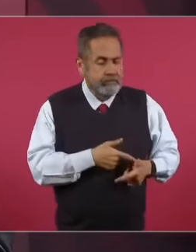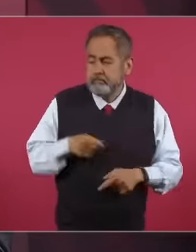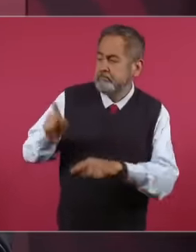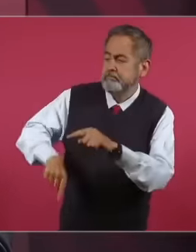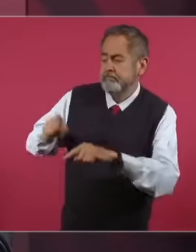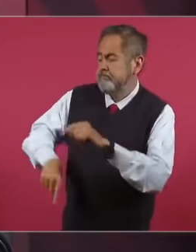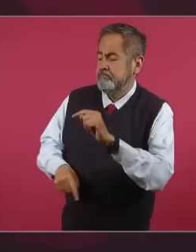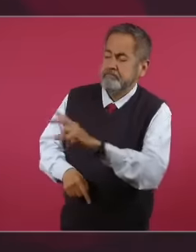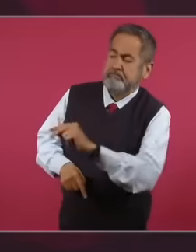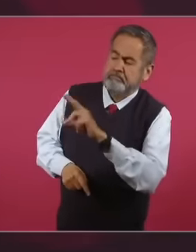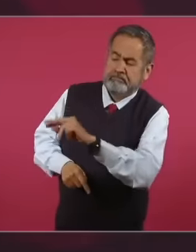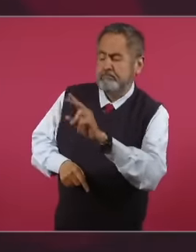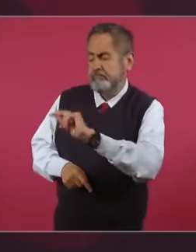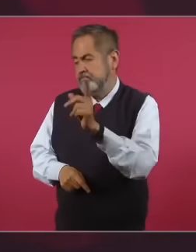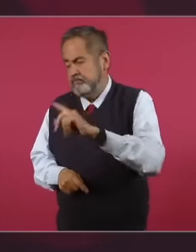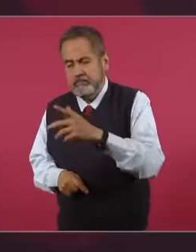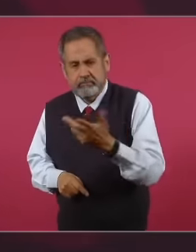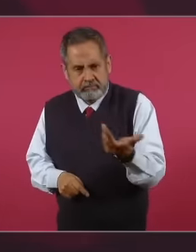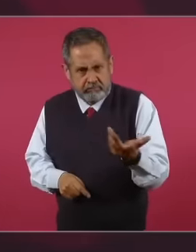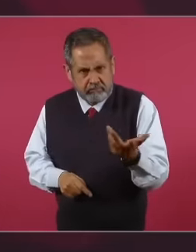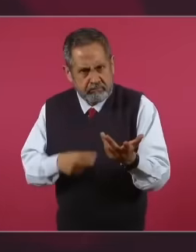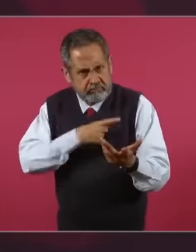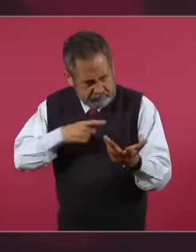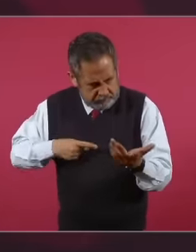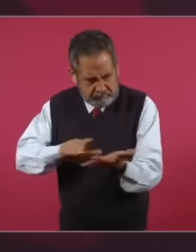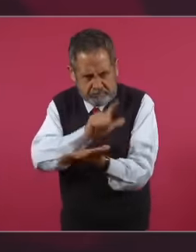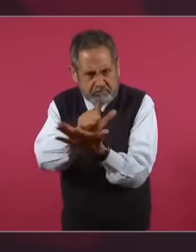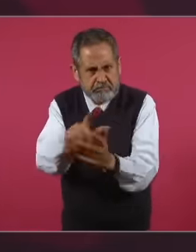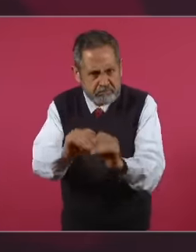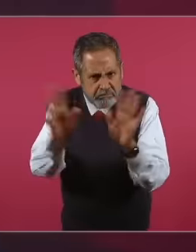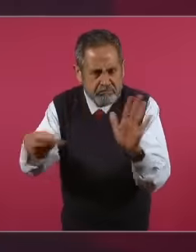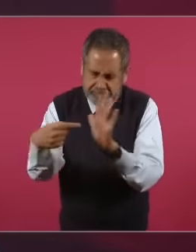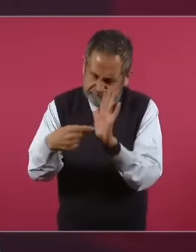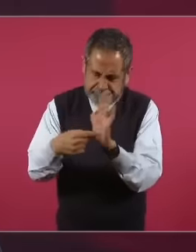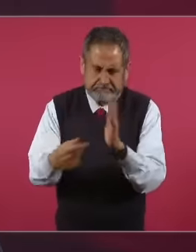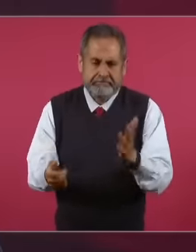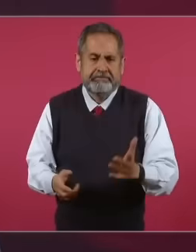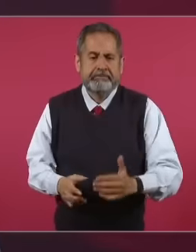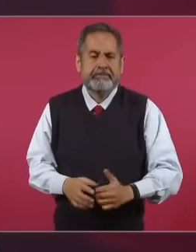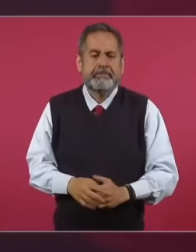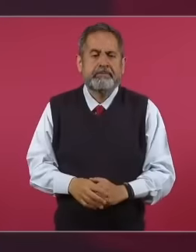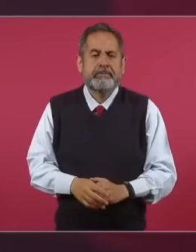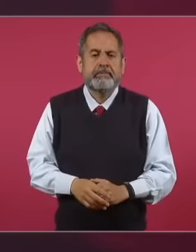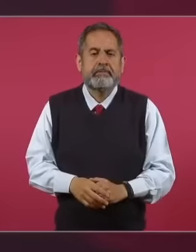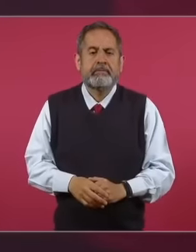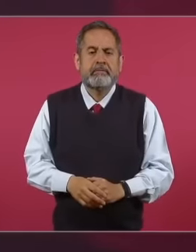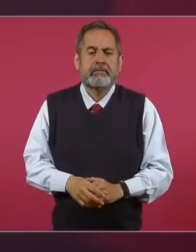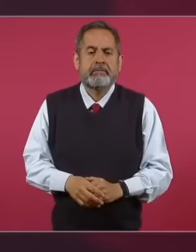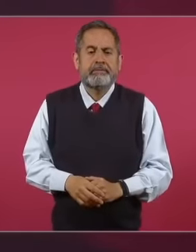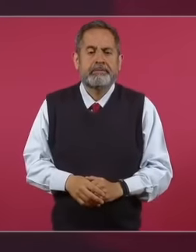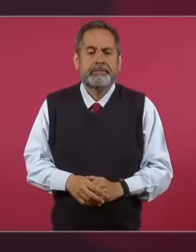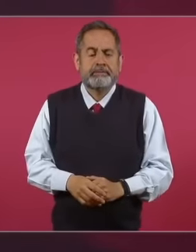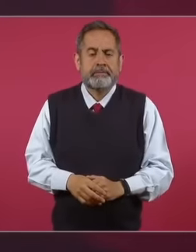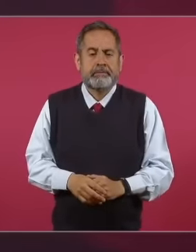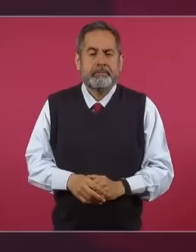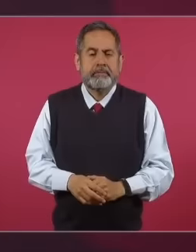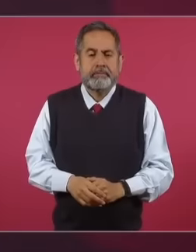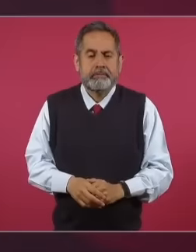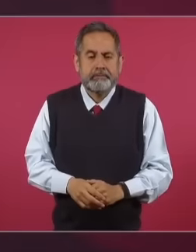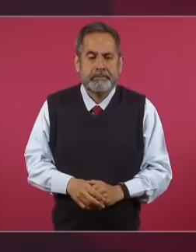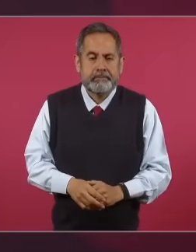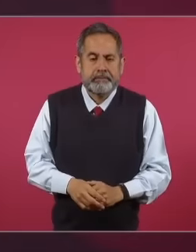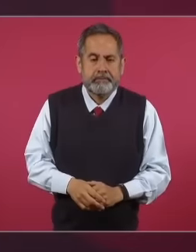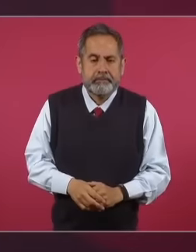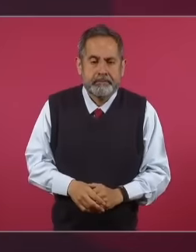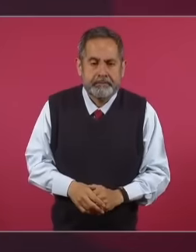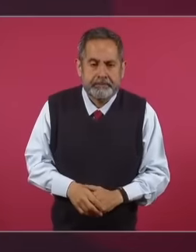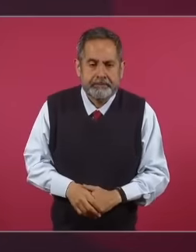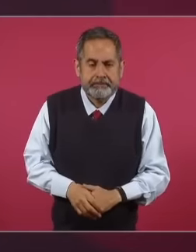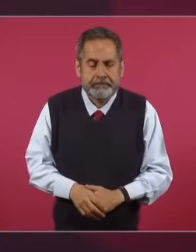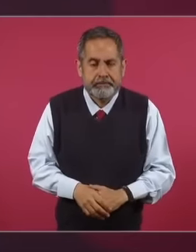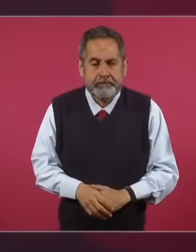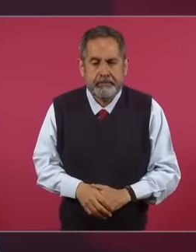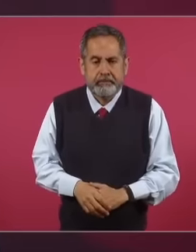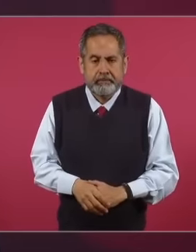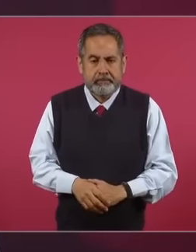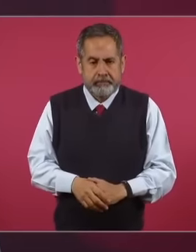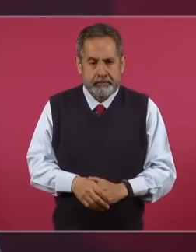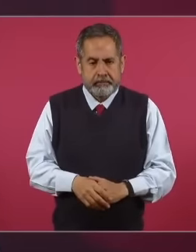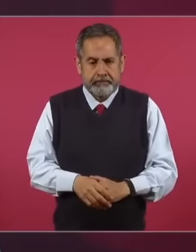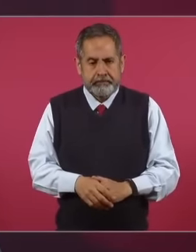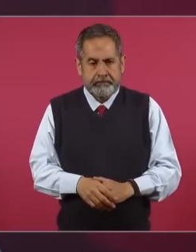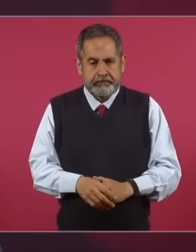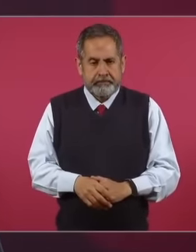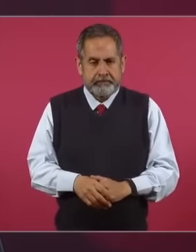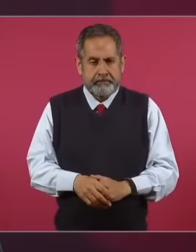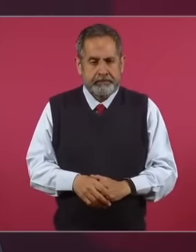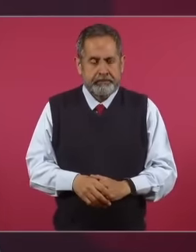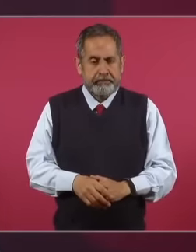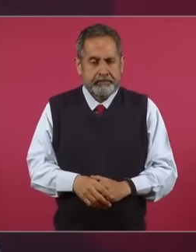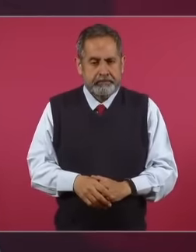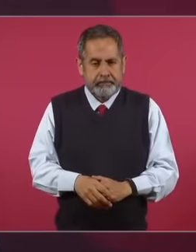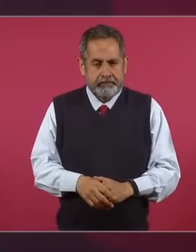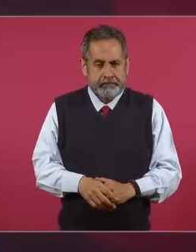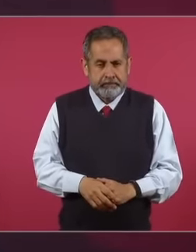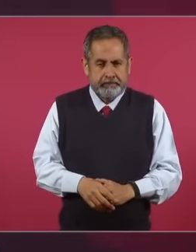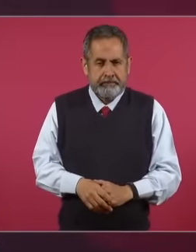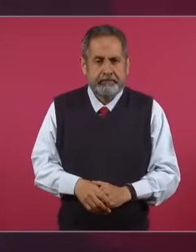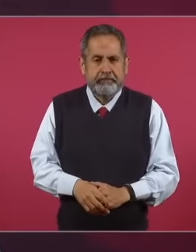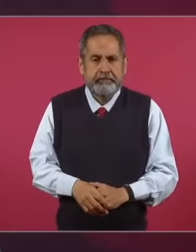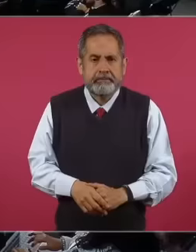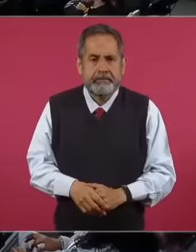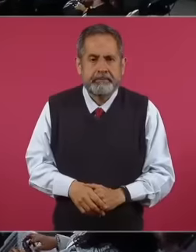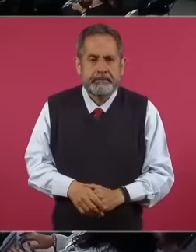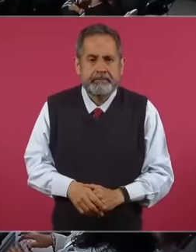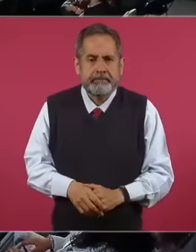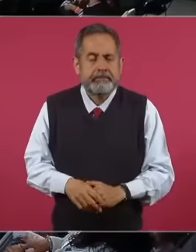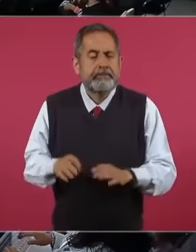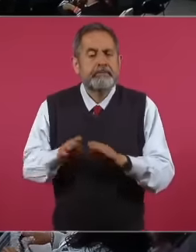legality, it is as